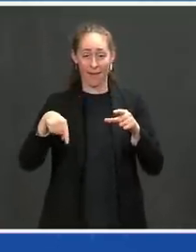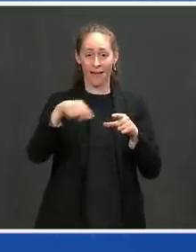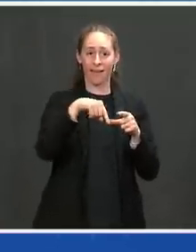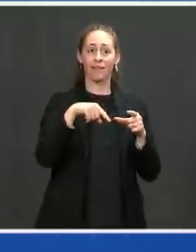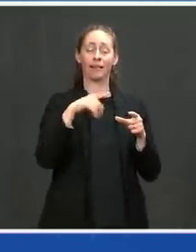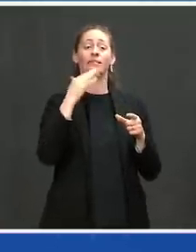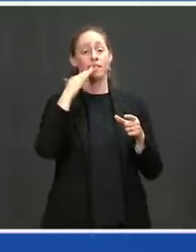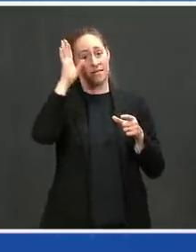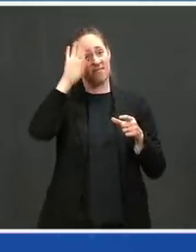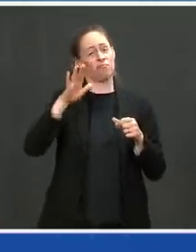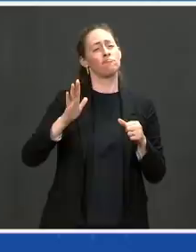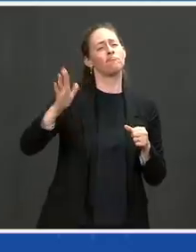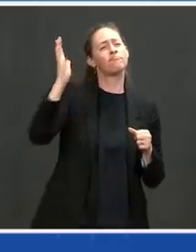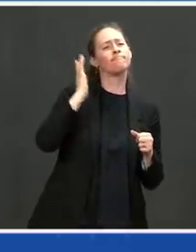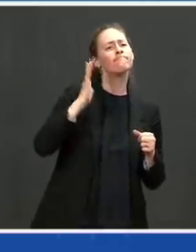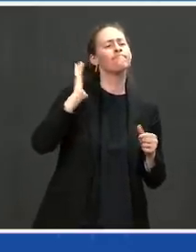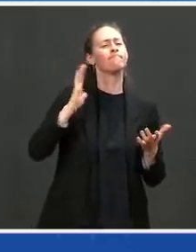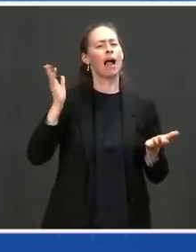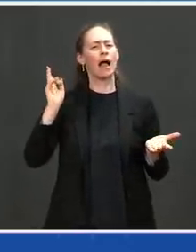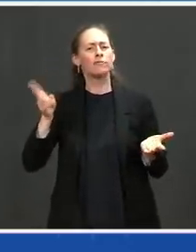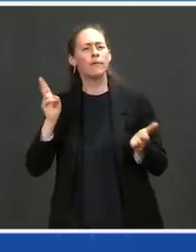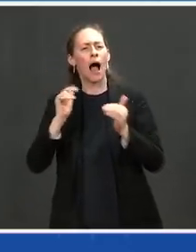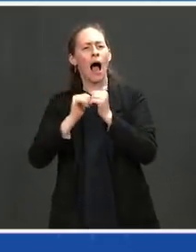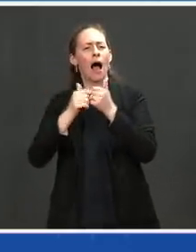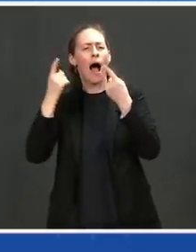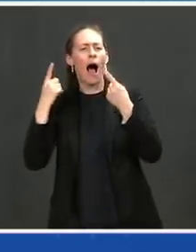that from between 1917 to 1971 --